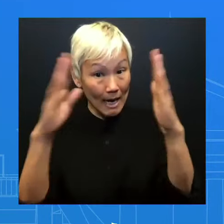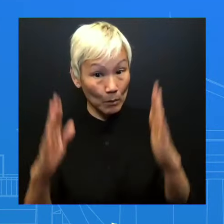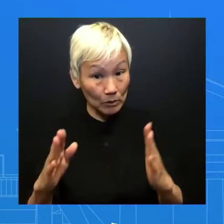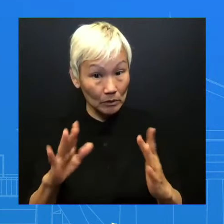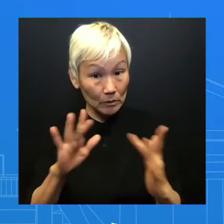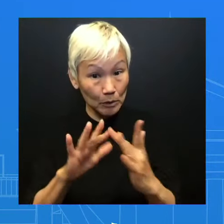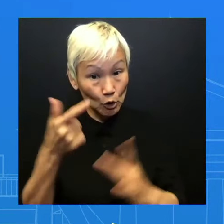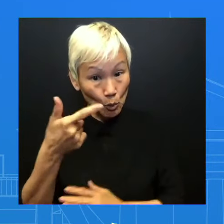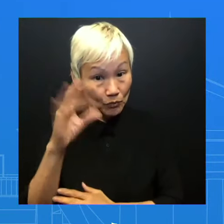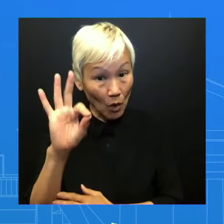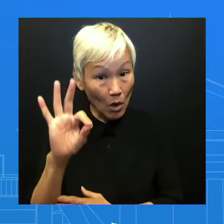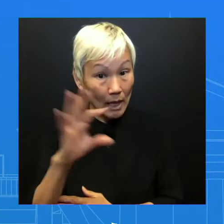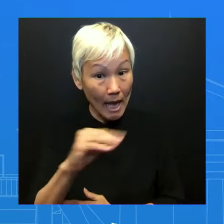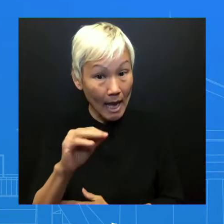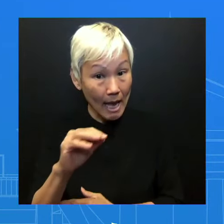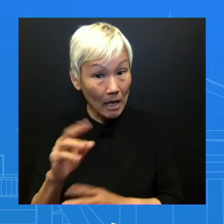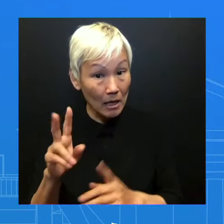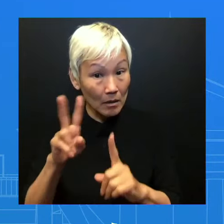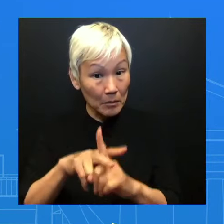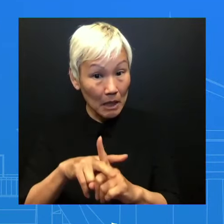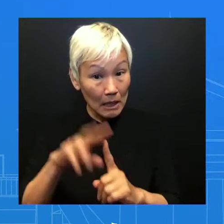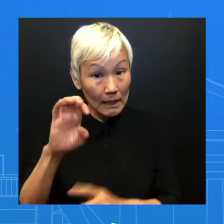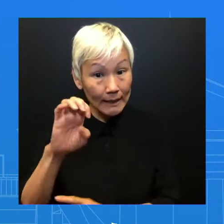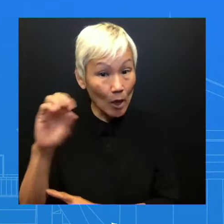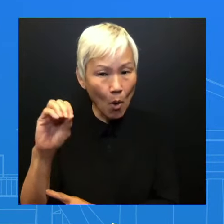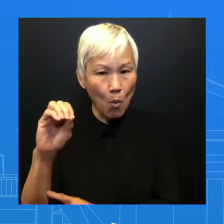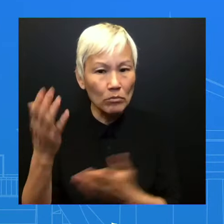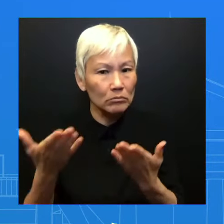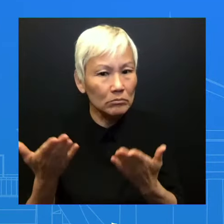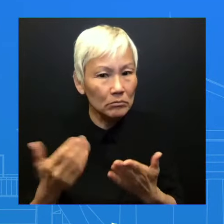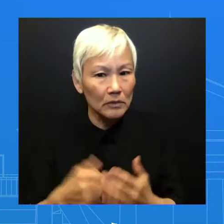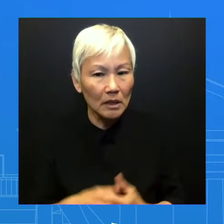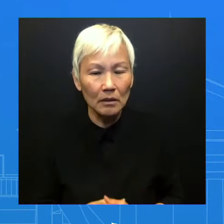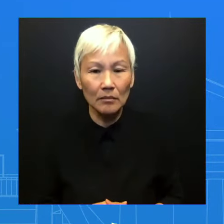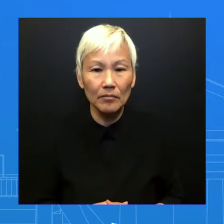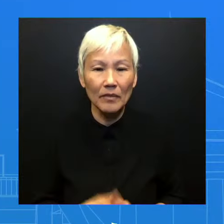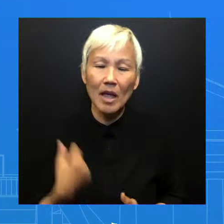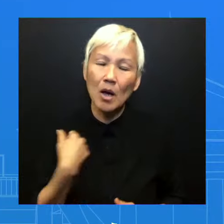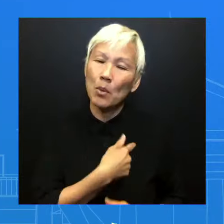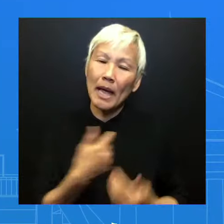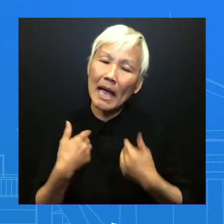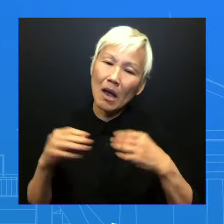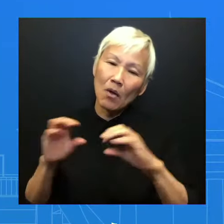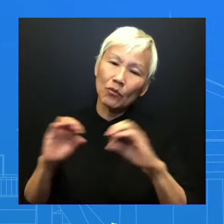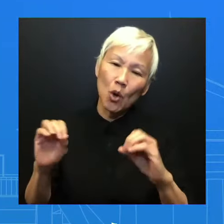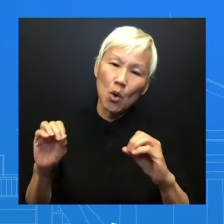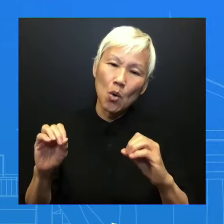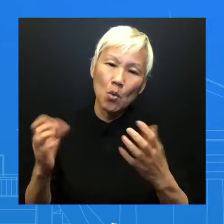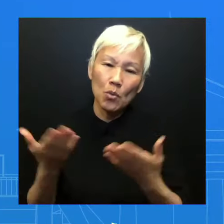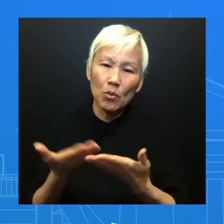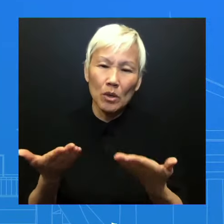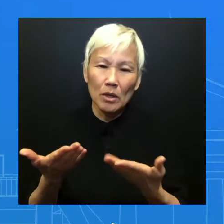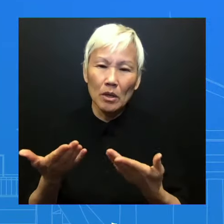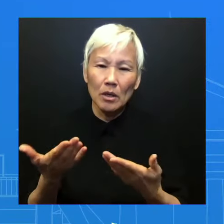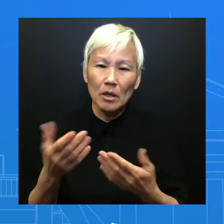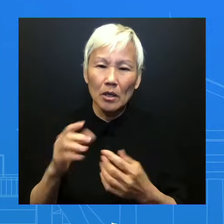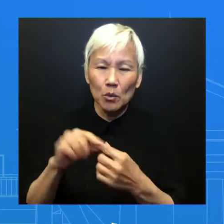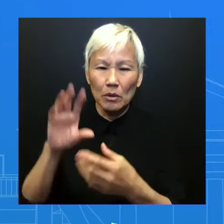We just don't have any calls to preview. As you know, the President has spoken and met with the family multiple times. And they were -- they were here recently